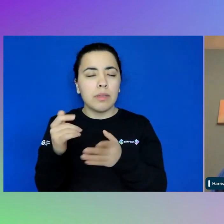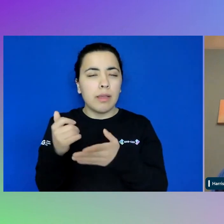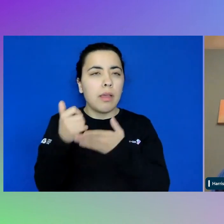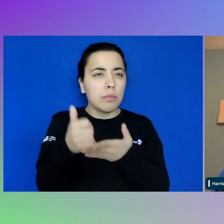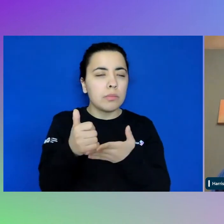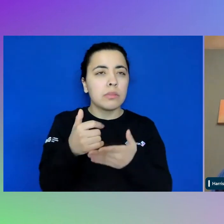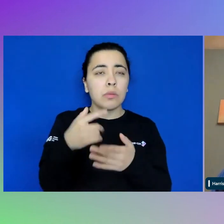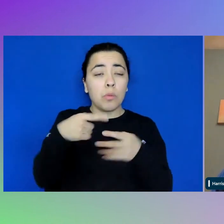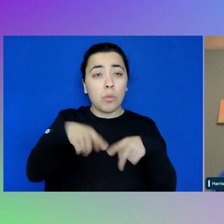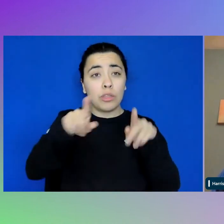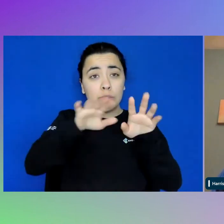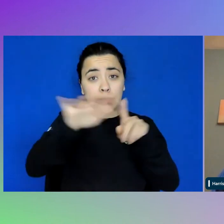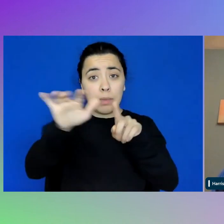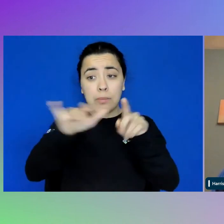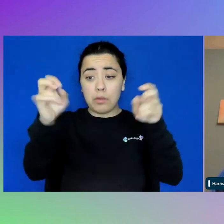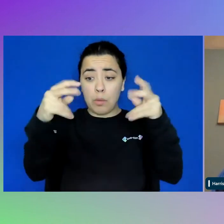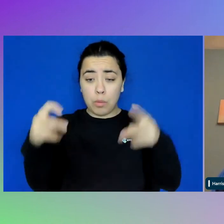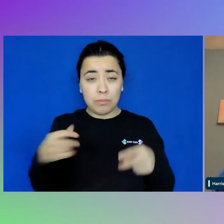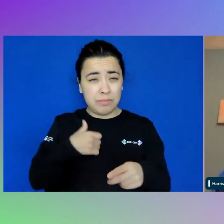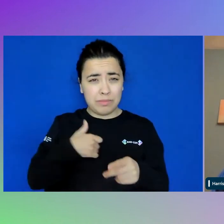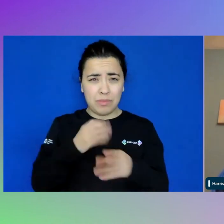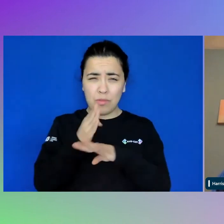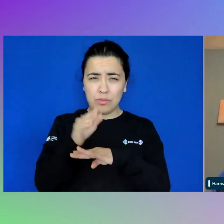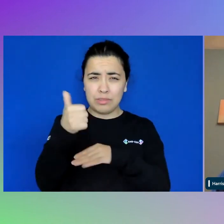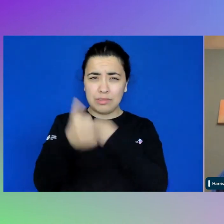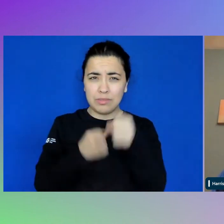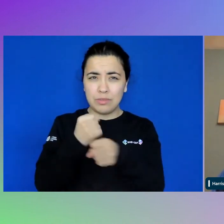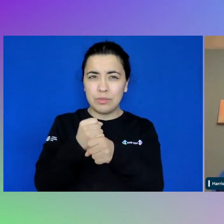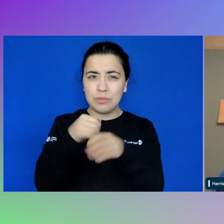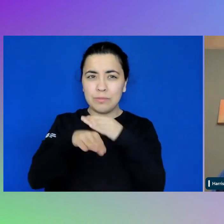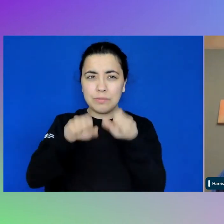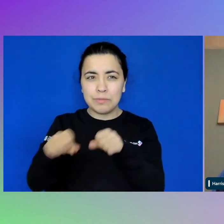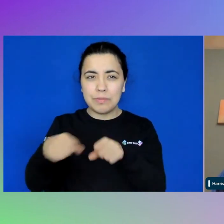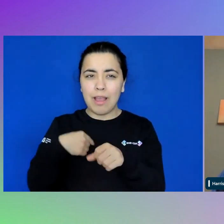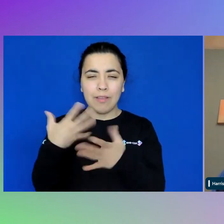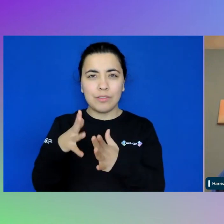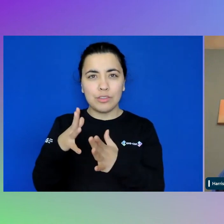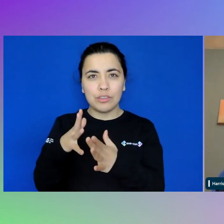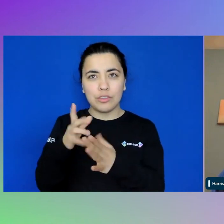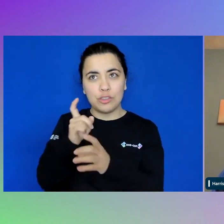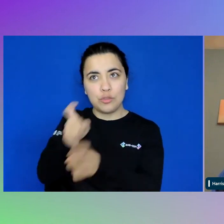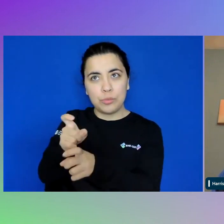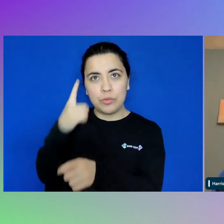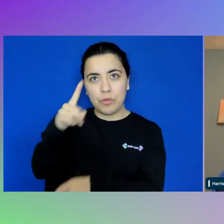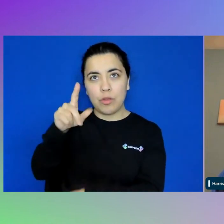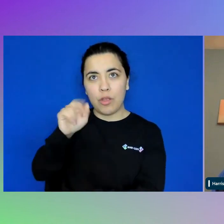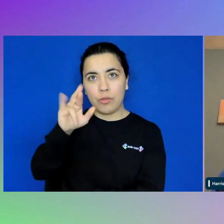been in accessibility for over a decade. I've contributed to Aria . I know accessibility very well, but I find myself, you